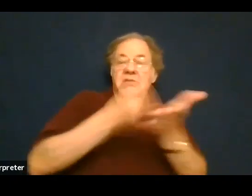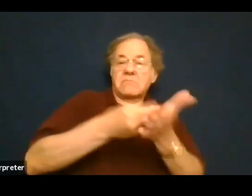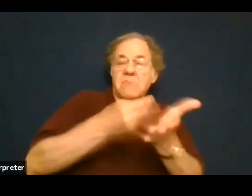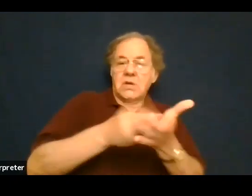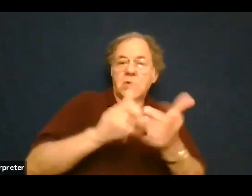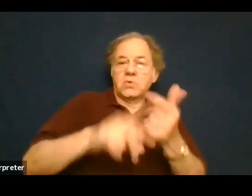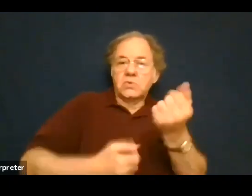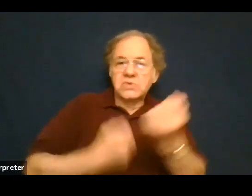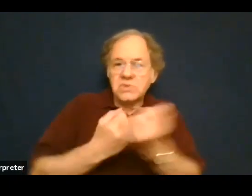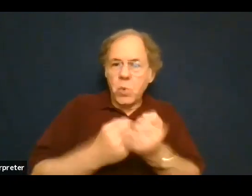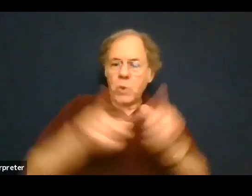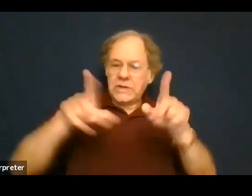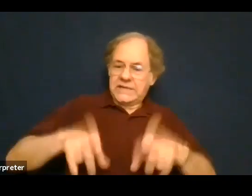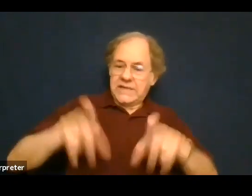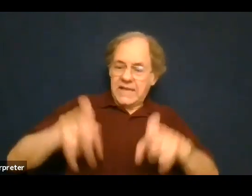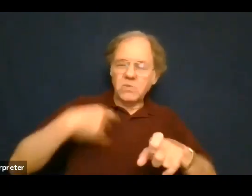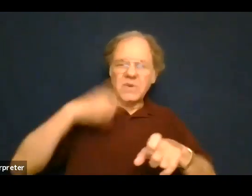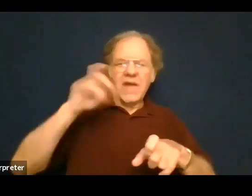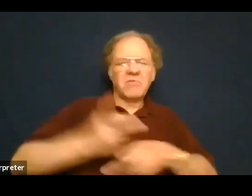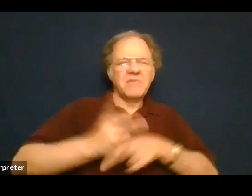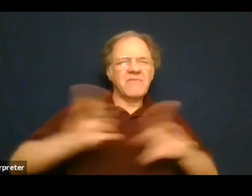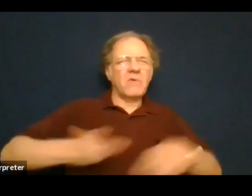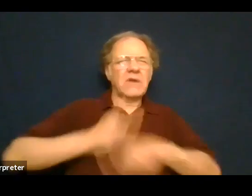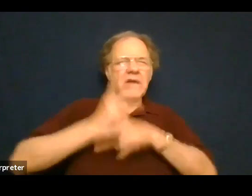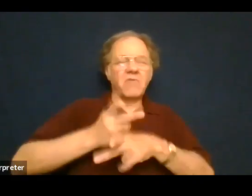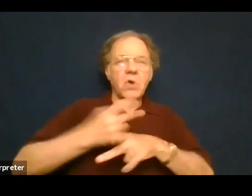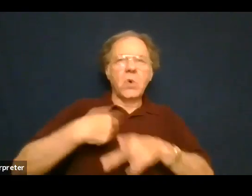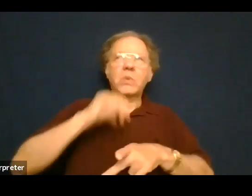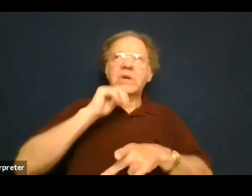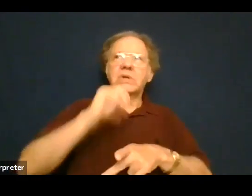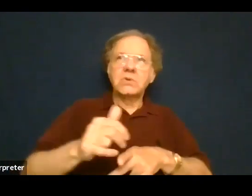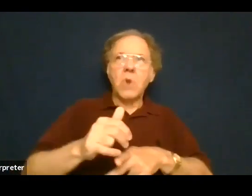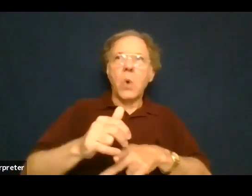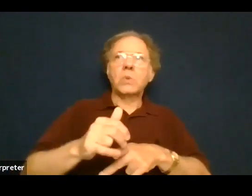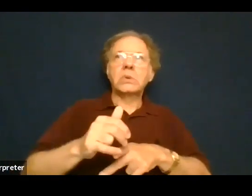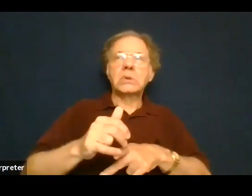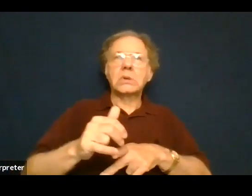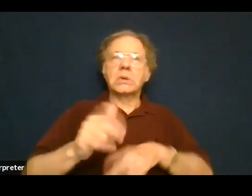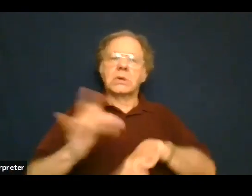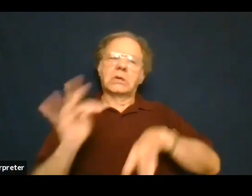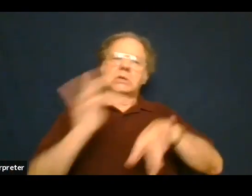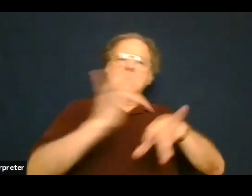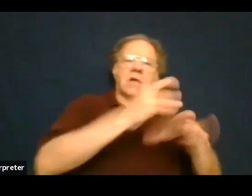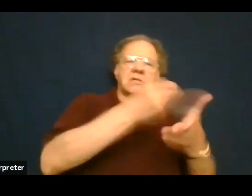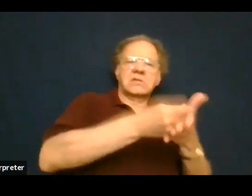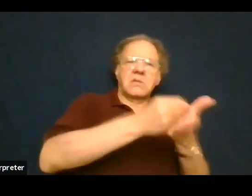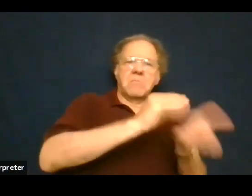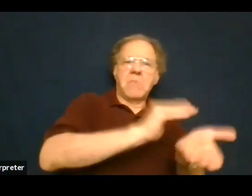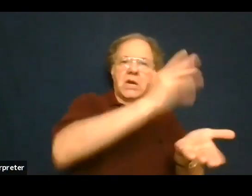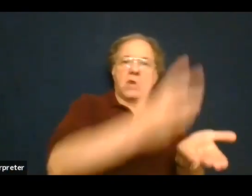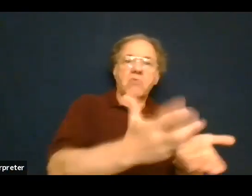we have to be very careful that we do not impinge on the money that we're raising to support treatments and cures.